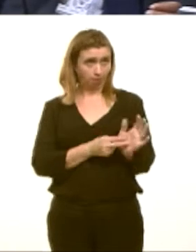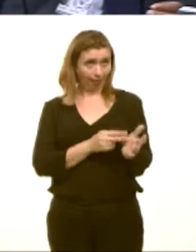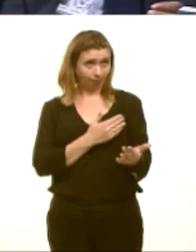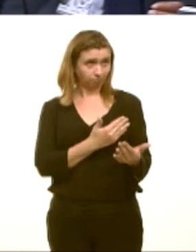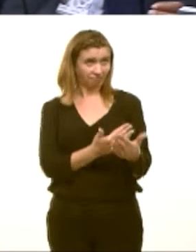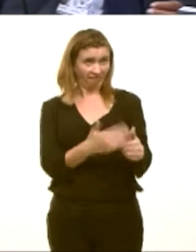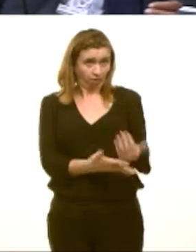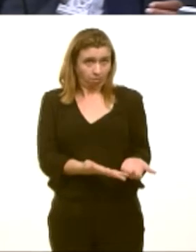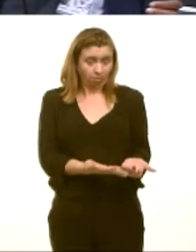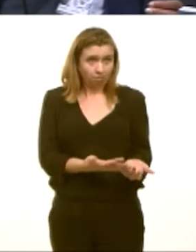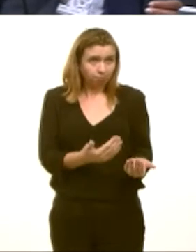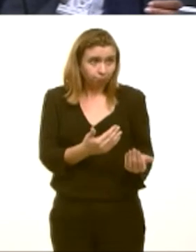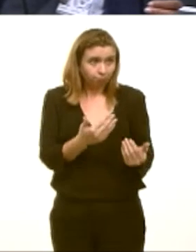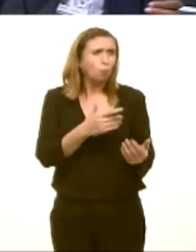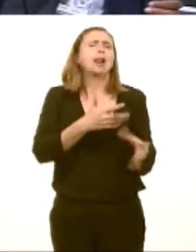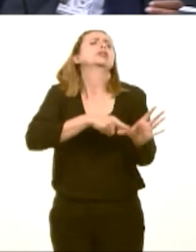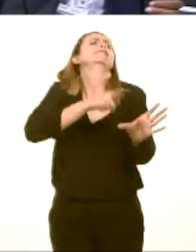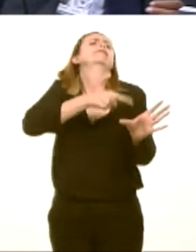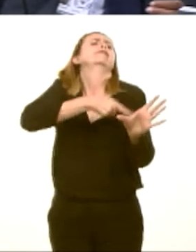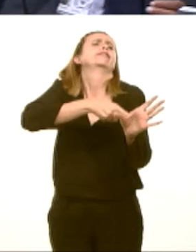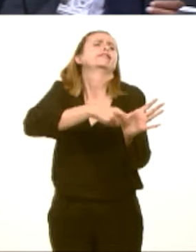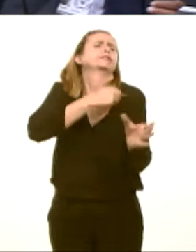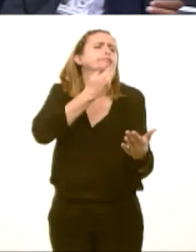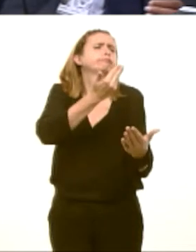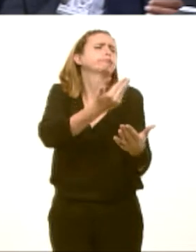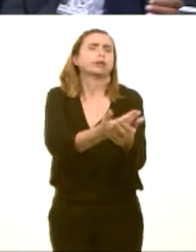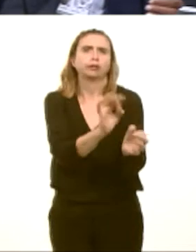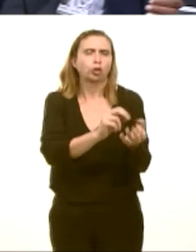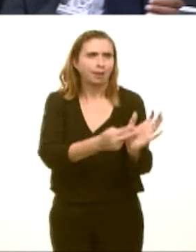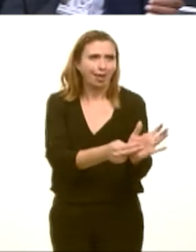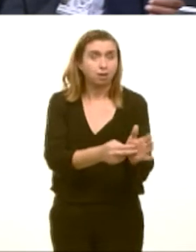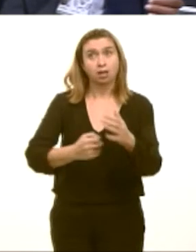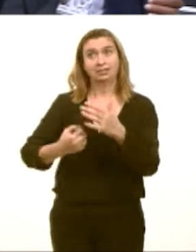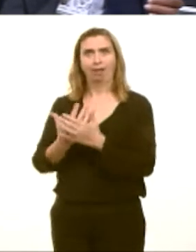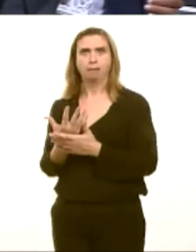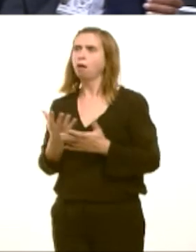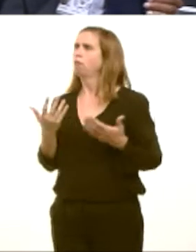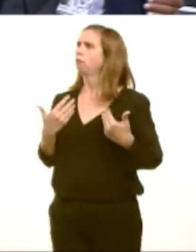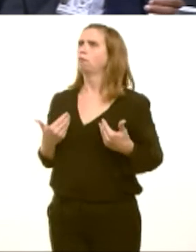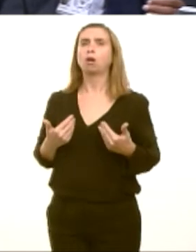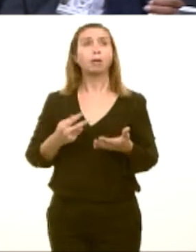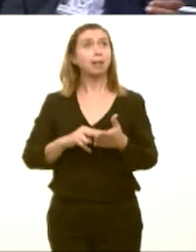it didnít have a plan for many, many years. The upshot was that developers didnít know whether theyíd get planning permission; the